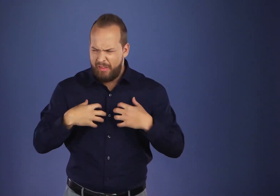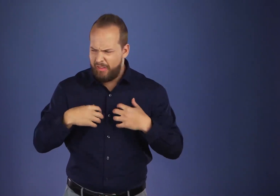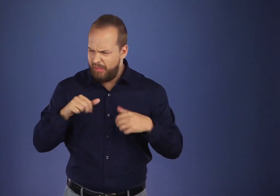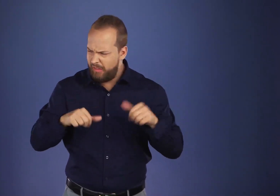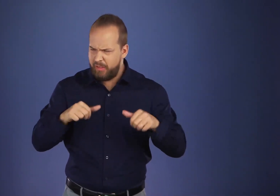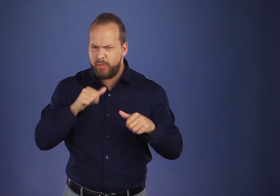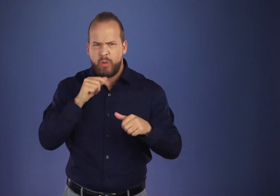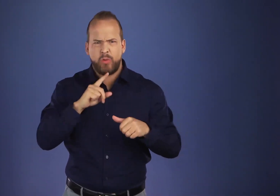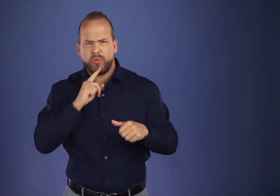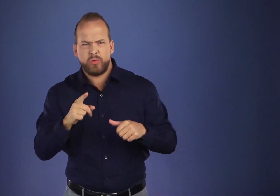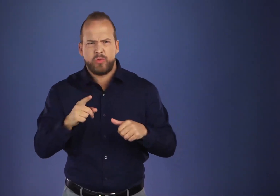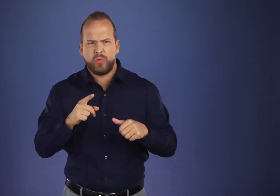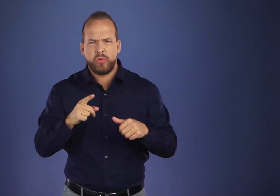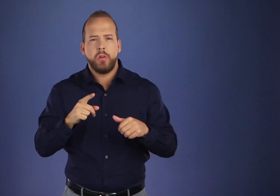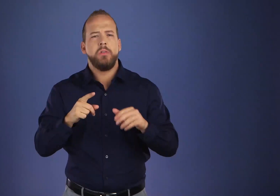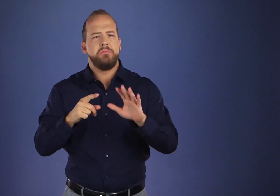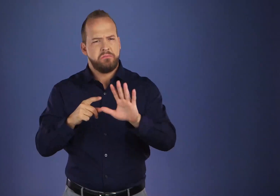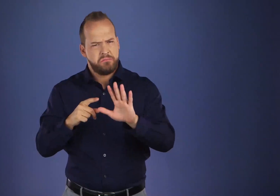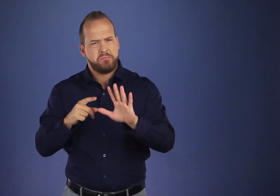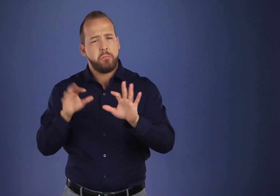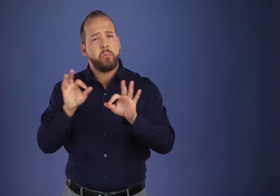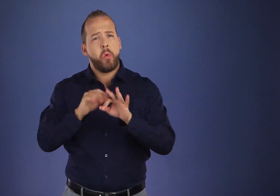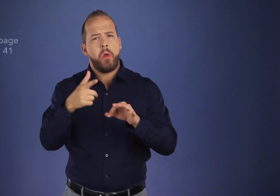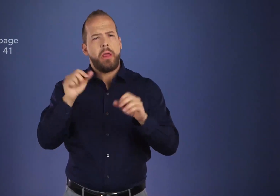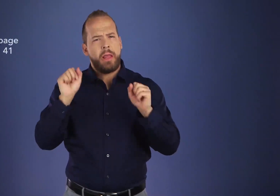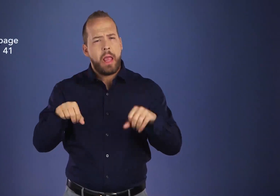In all times of emotional disturbance or indecision,